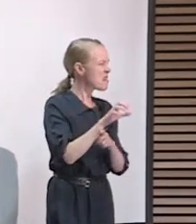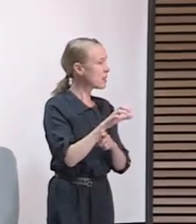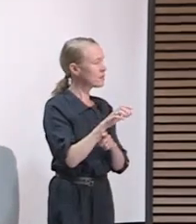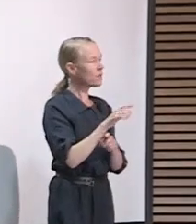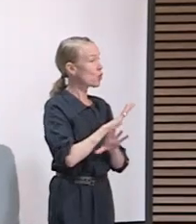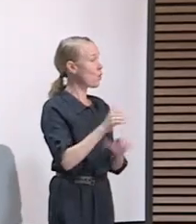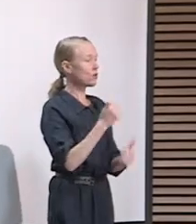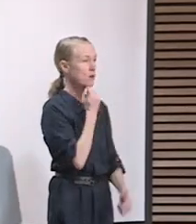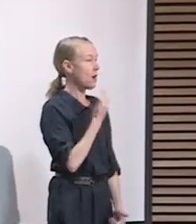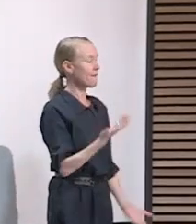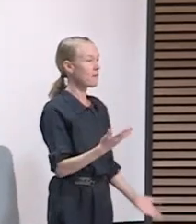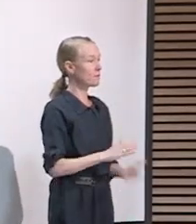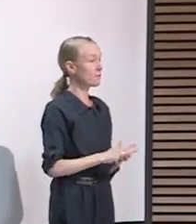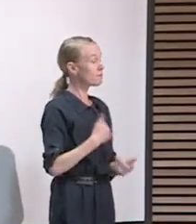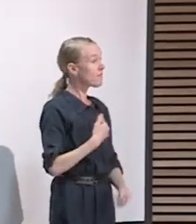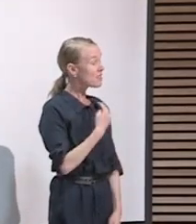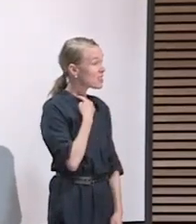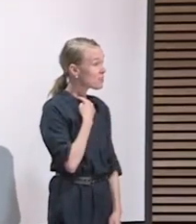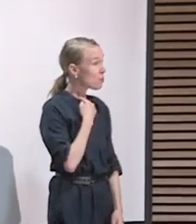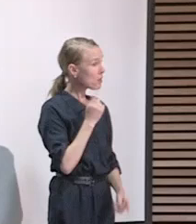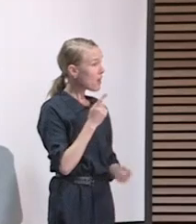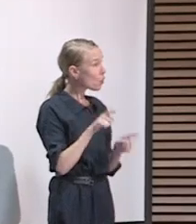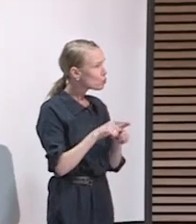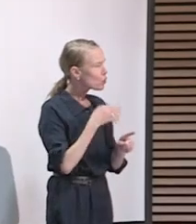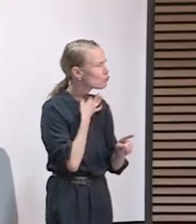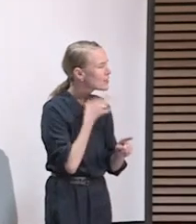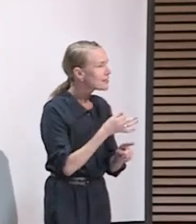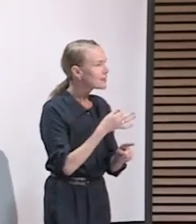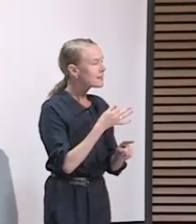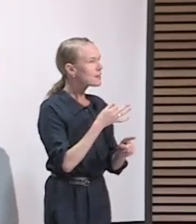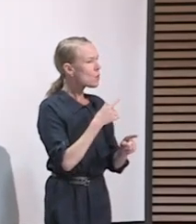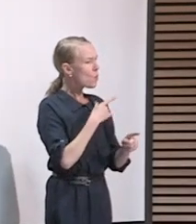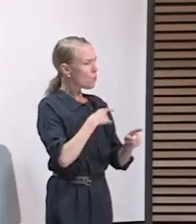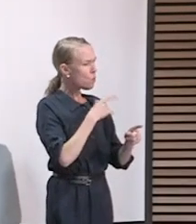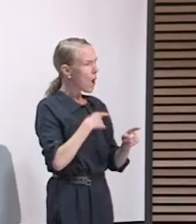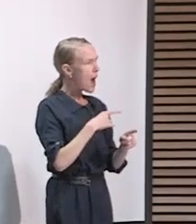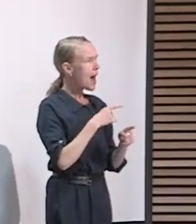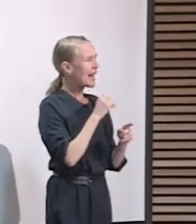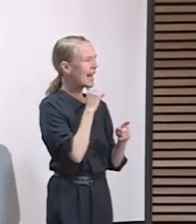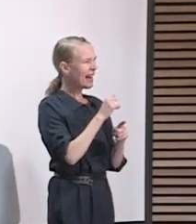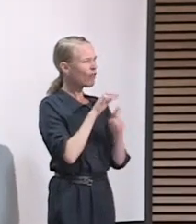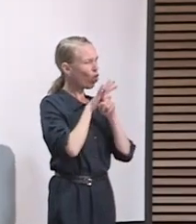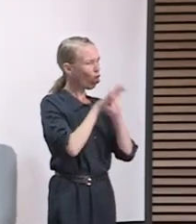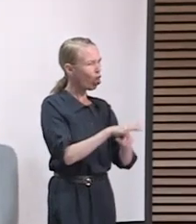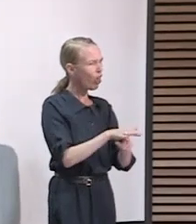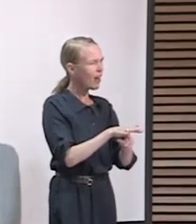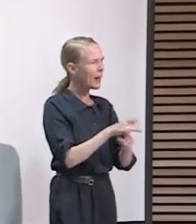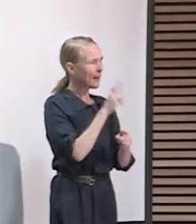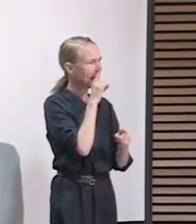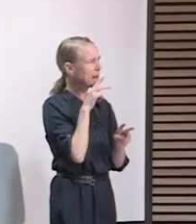pockets of anger and are blame are completely unacceptable. They're not only disappointing